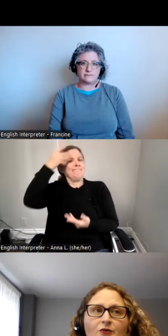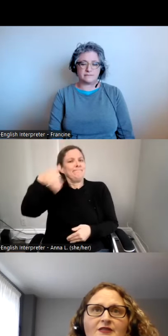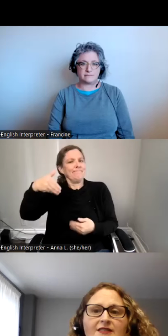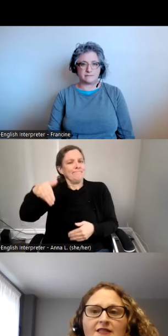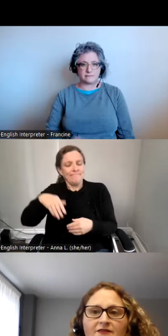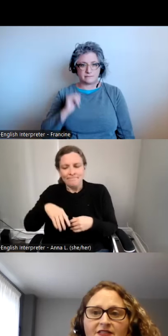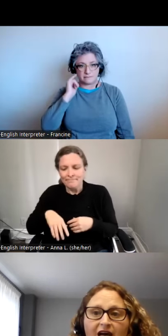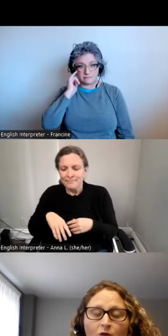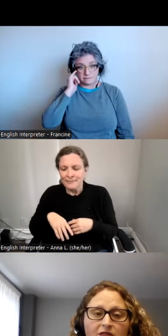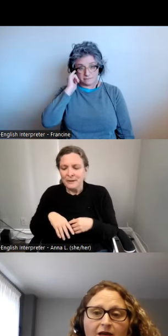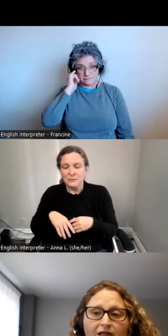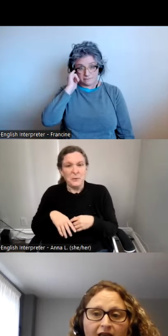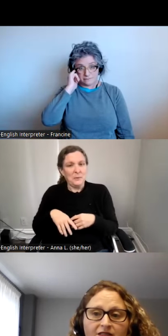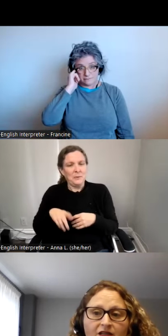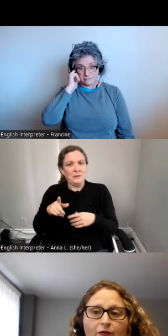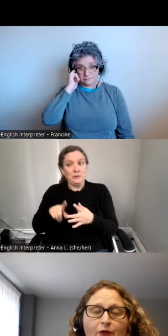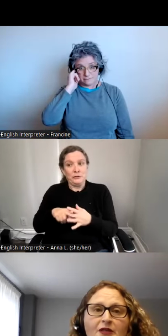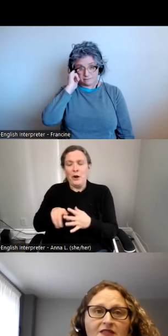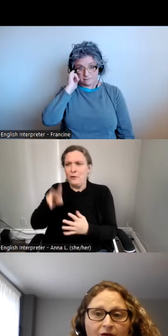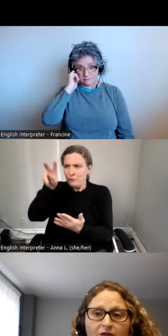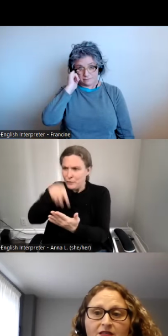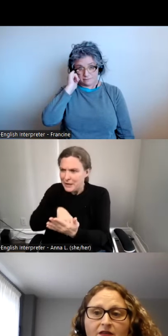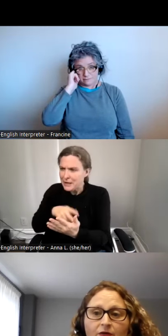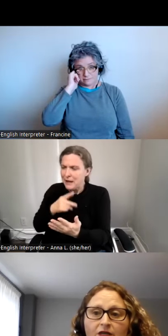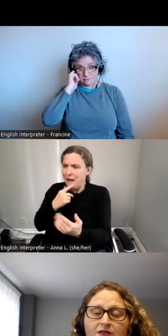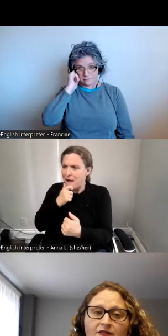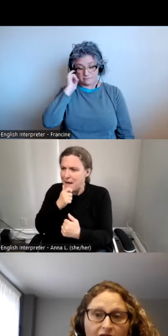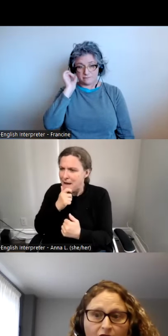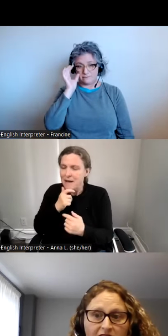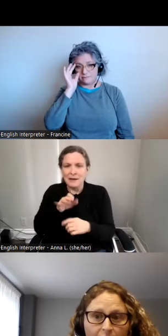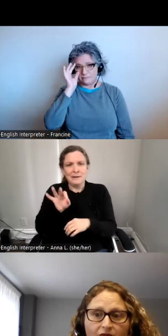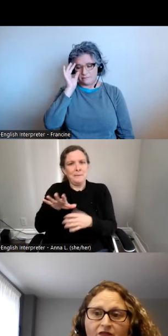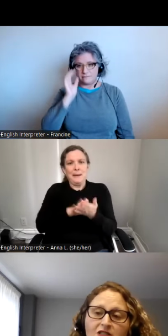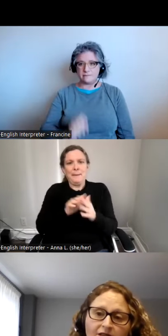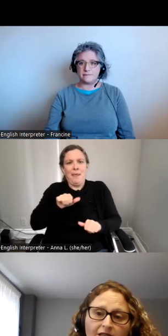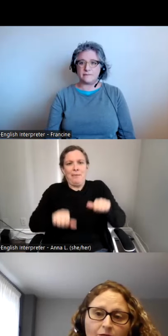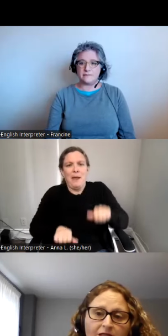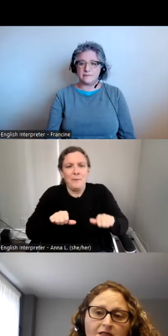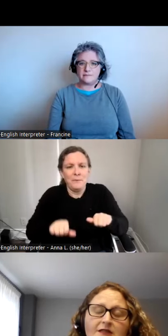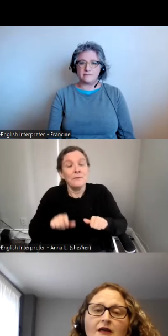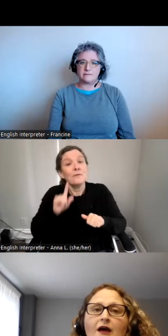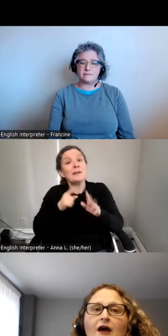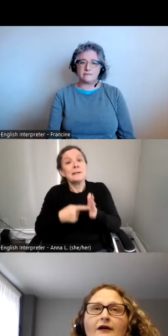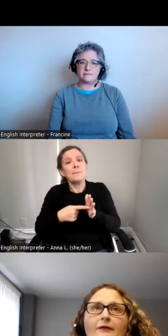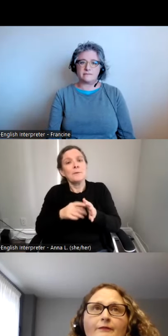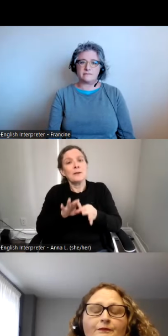misinformation. It's so accessible to anybody and everybody. And those seeds of doubt get planted through